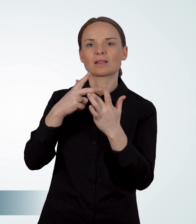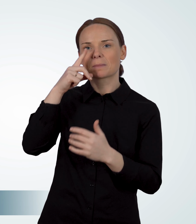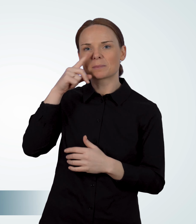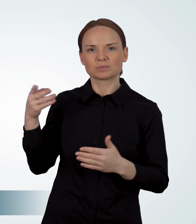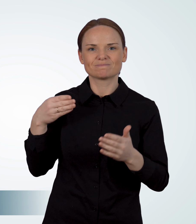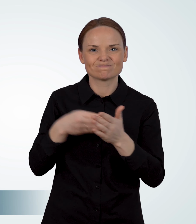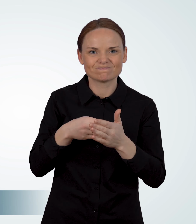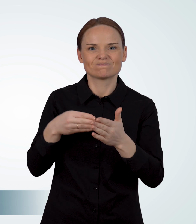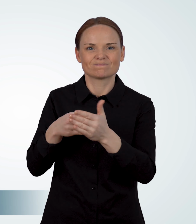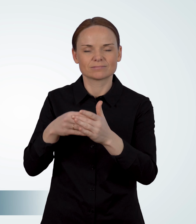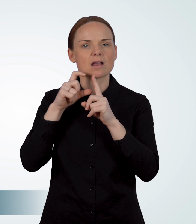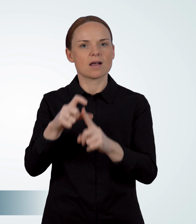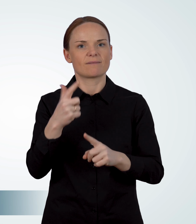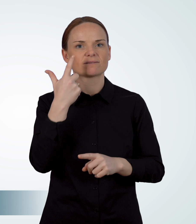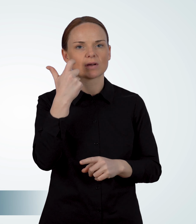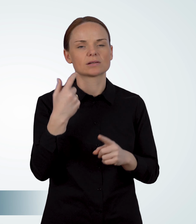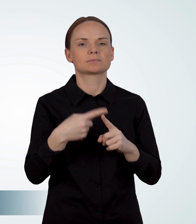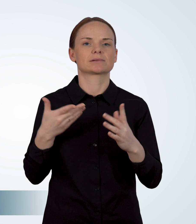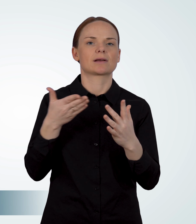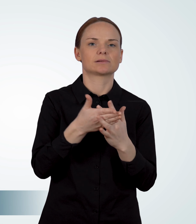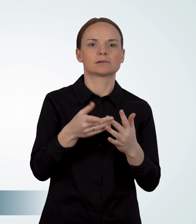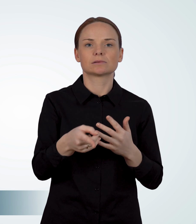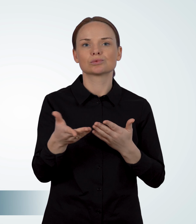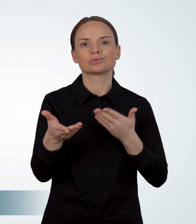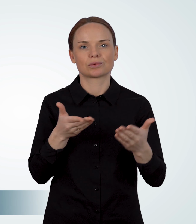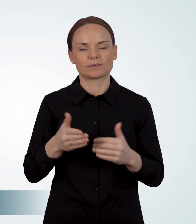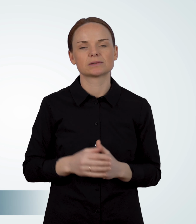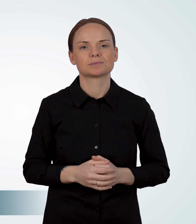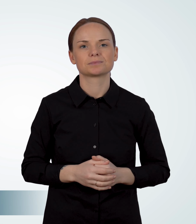Some people also find it hard to find and use the services.